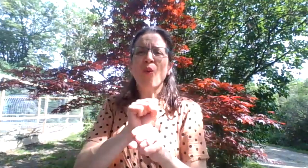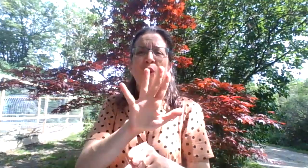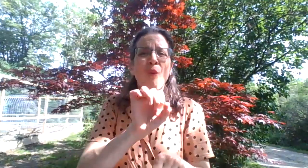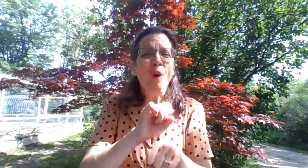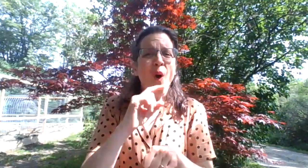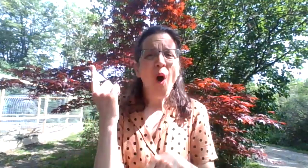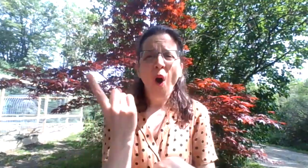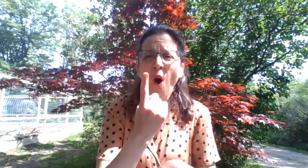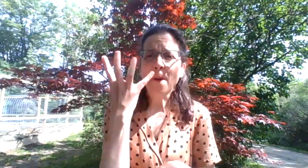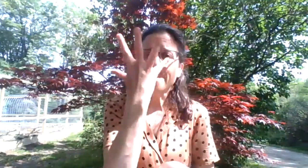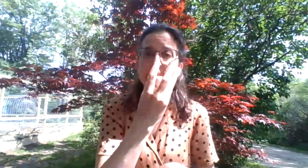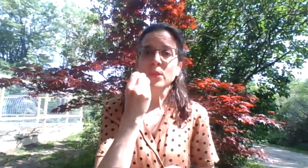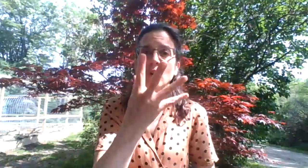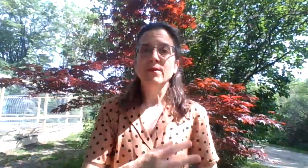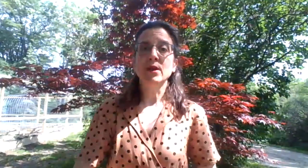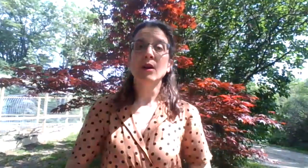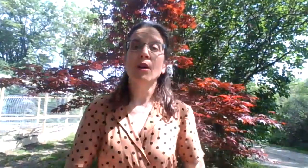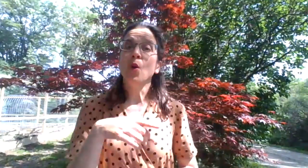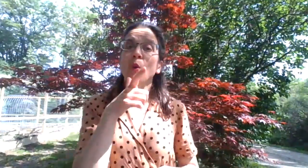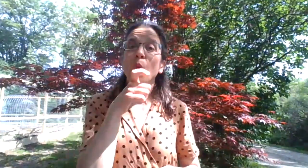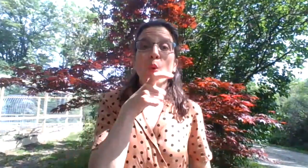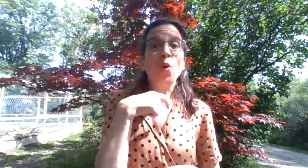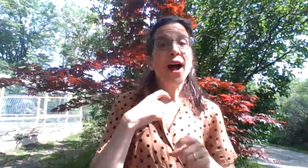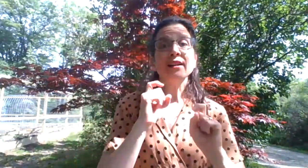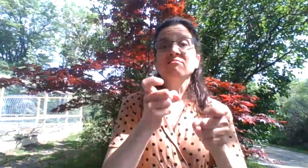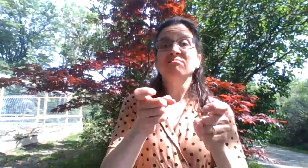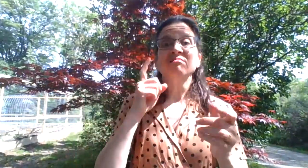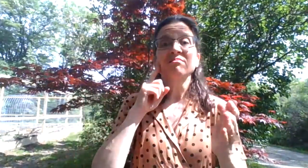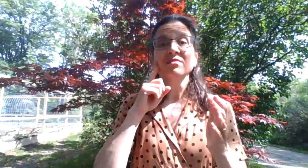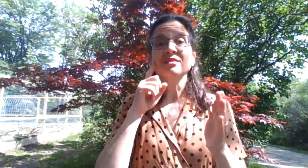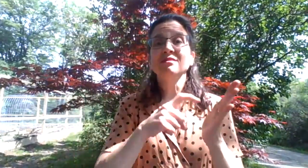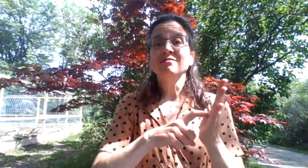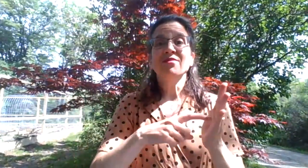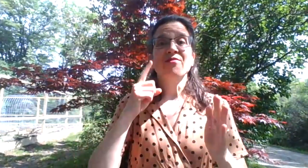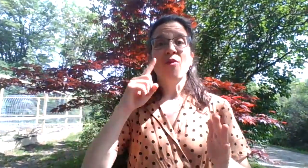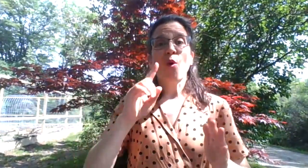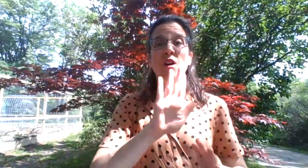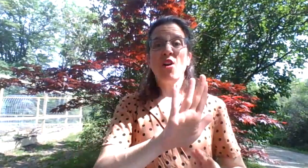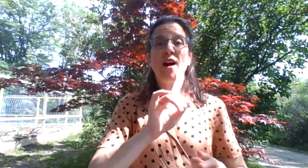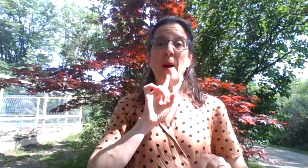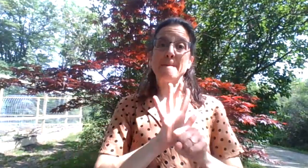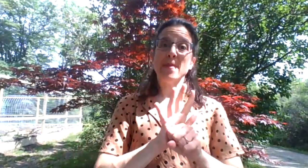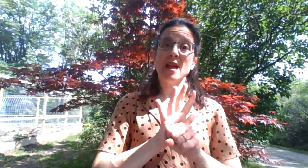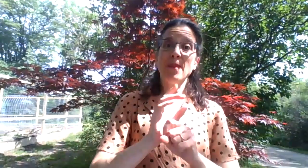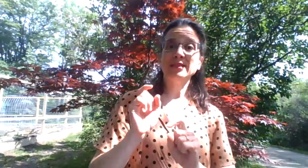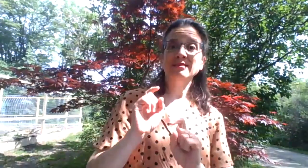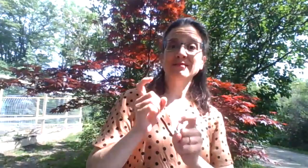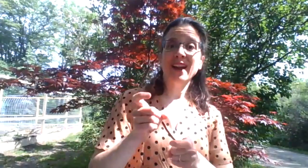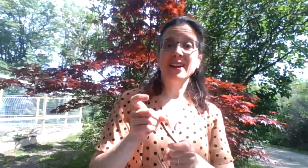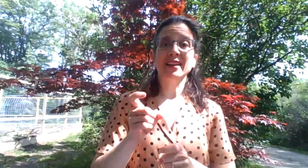Always wanting her artwork to be perfect. Which results in beautiful works of artists - of art.